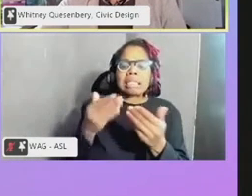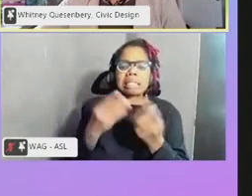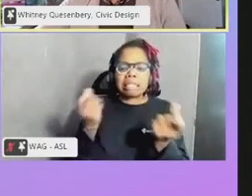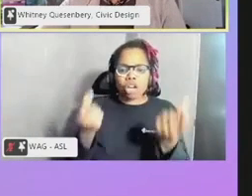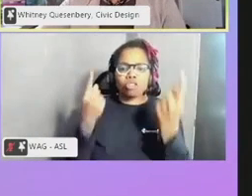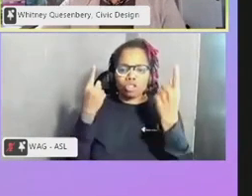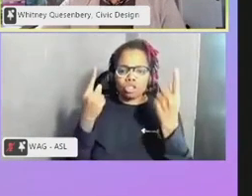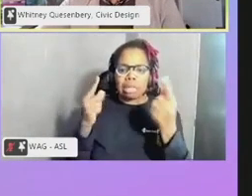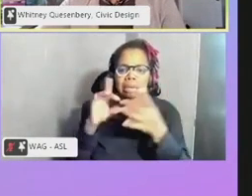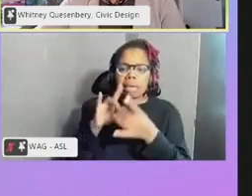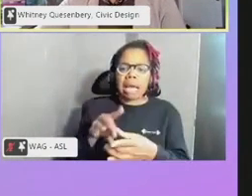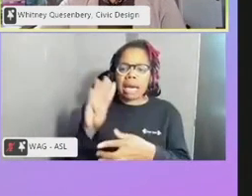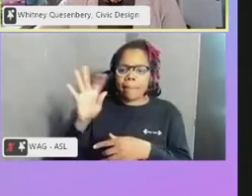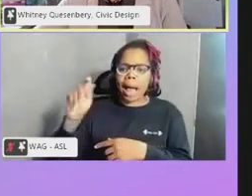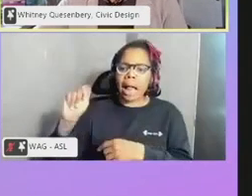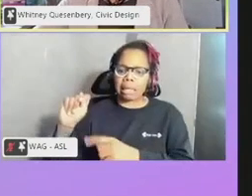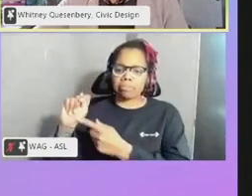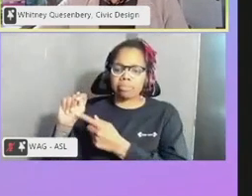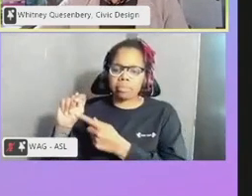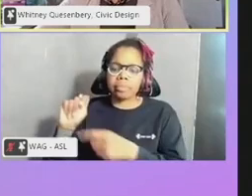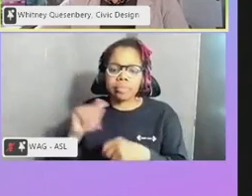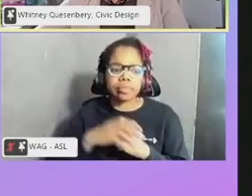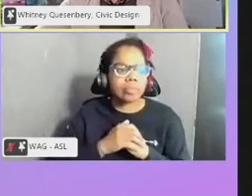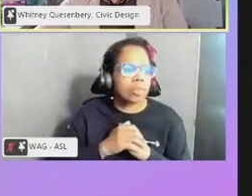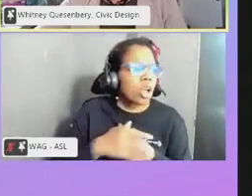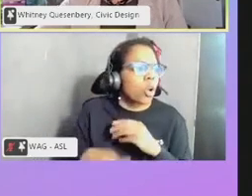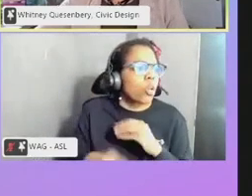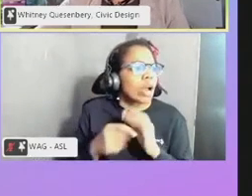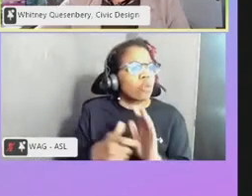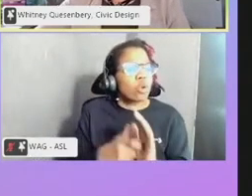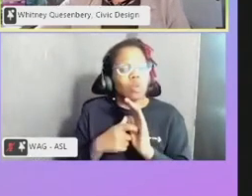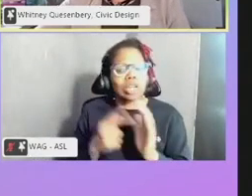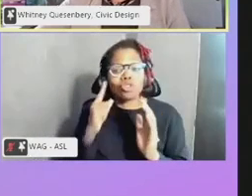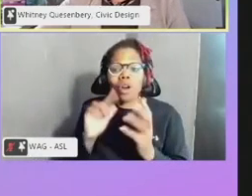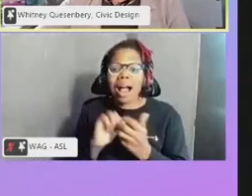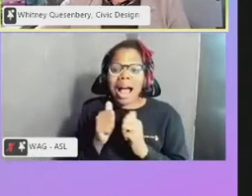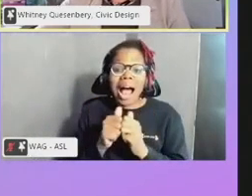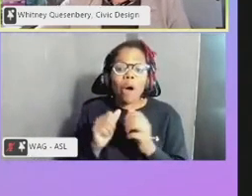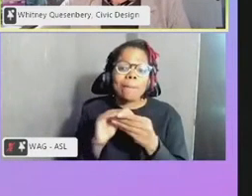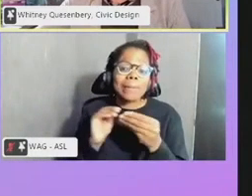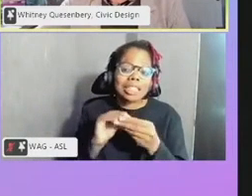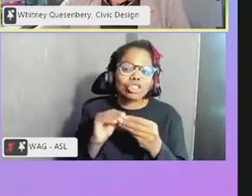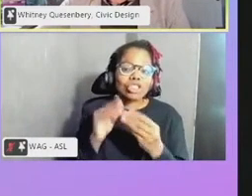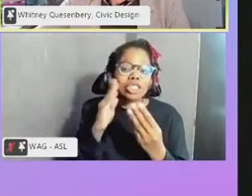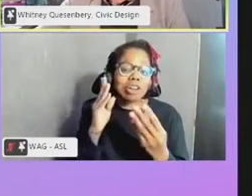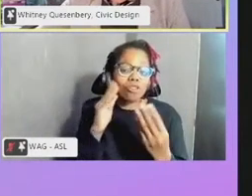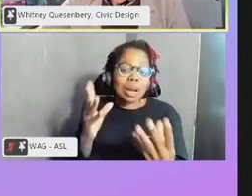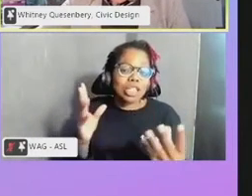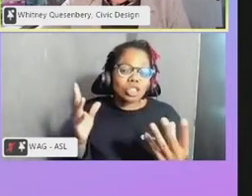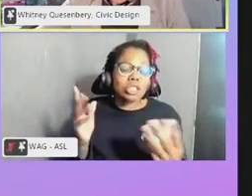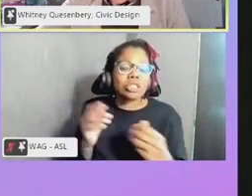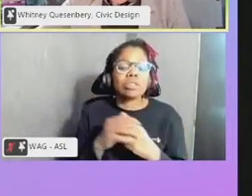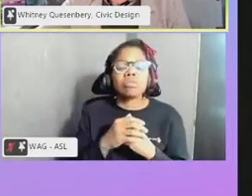gestures that well known, that didn't require complex movements, and we're easy to understand in